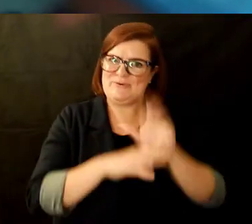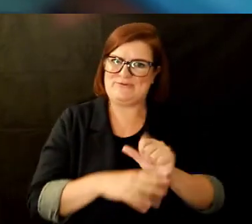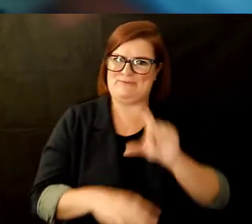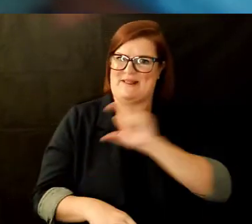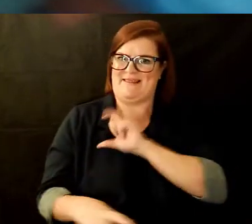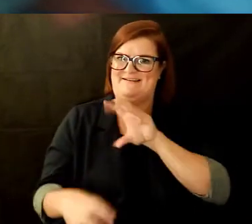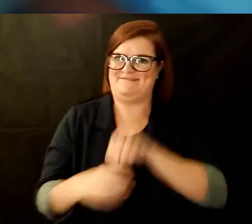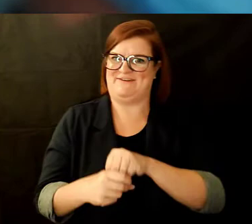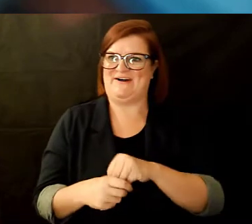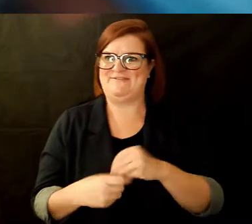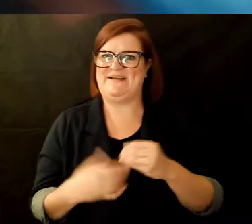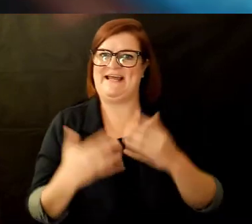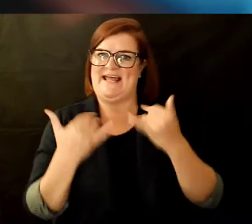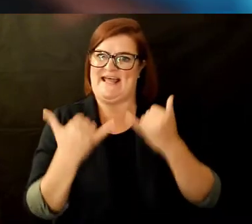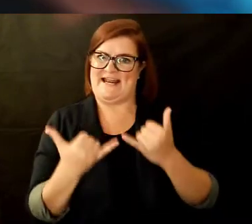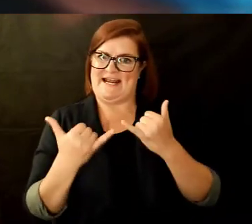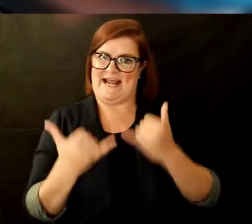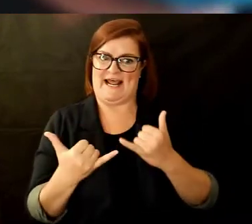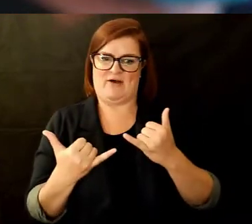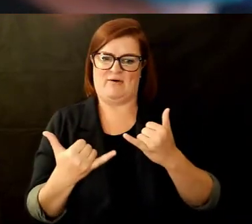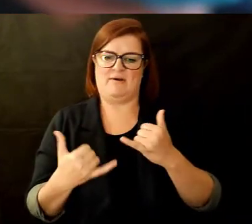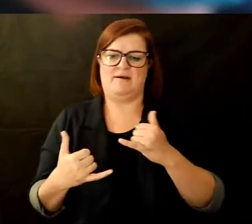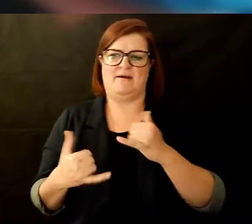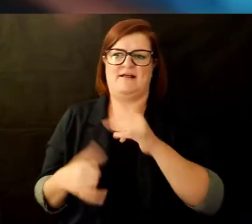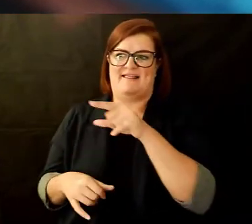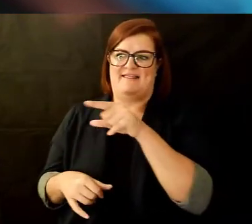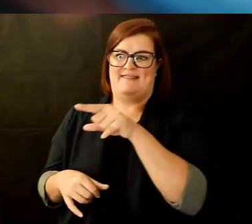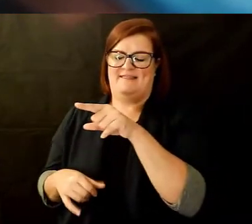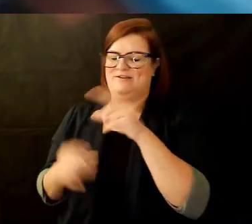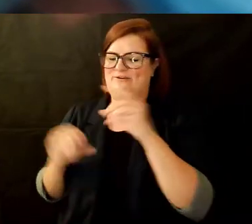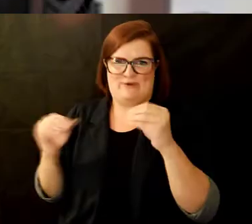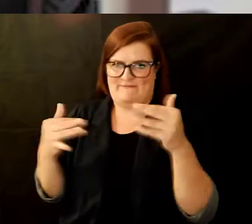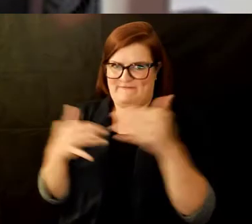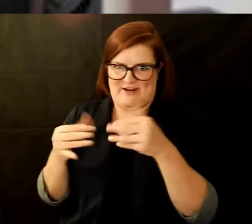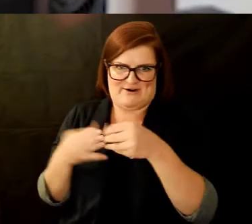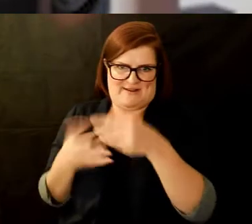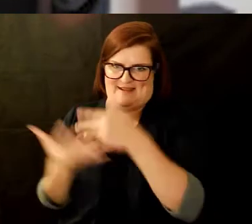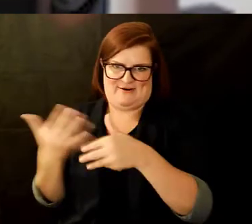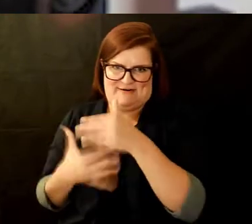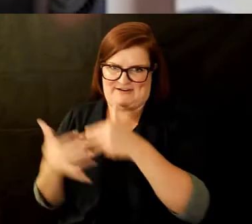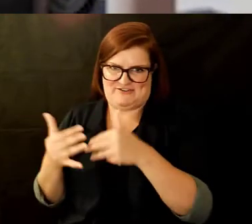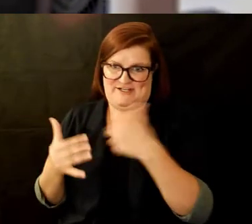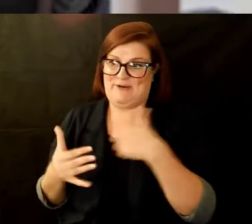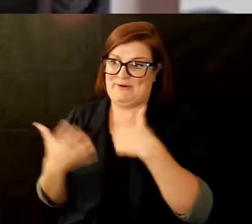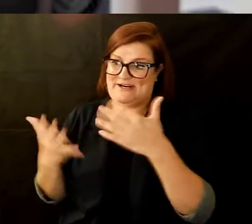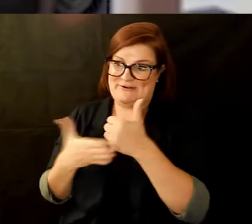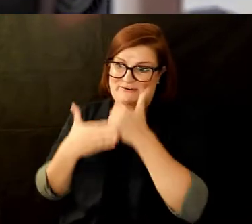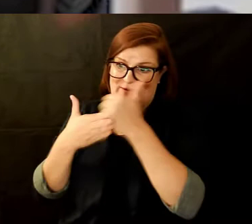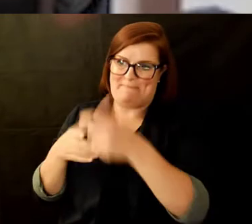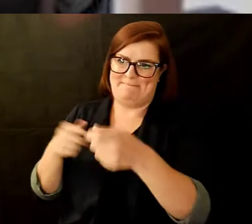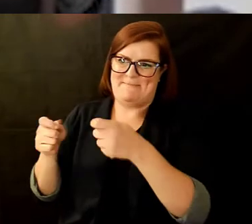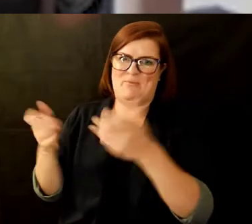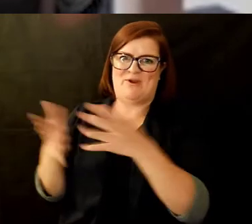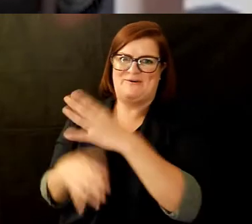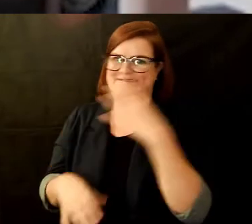And I think this allows us to take the fear out of that interaction and recognize that we're actually here to help manage whatever you're going through in that moment.